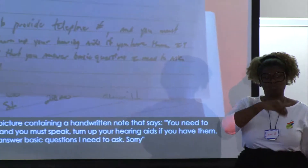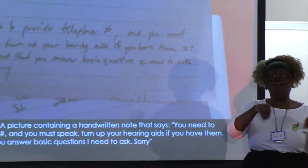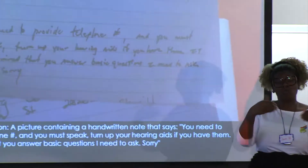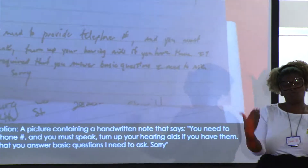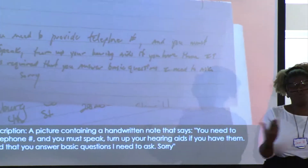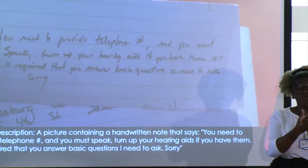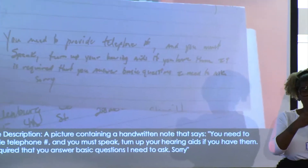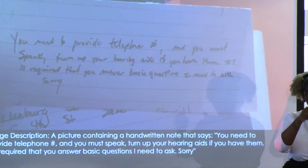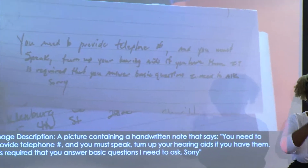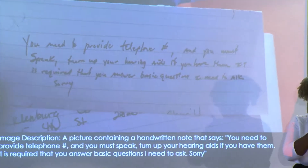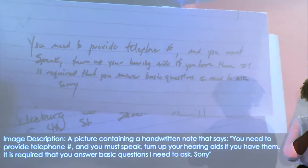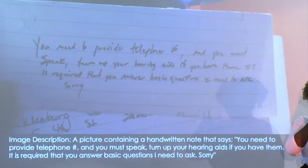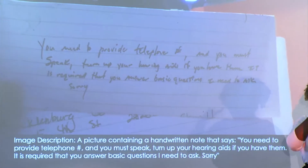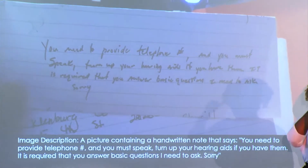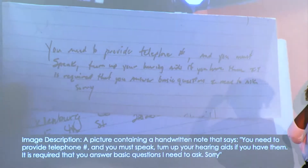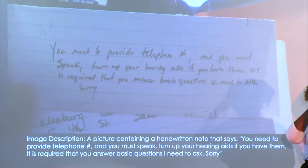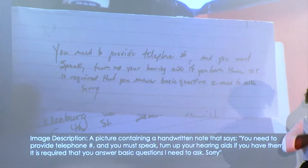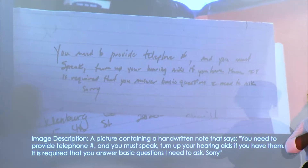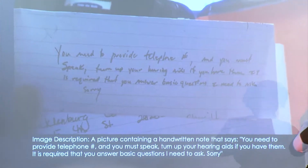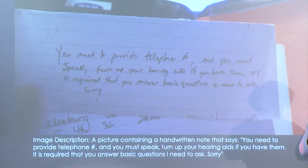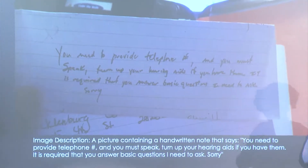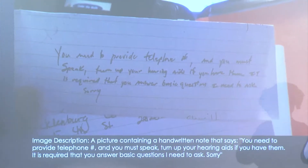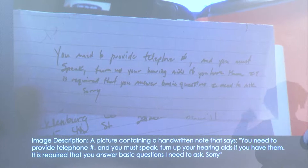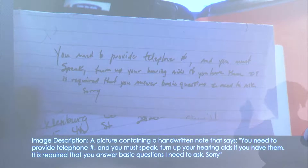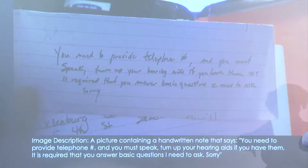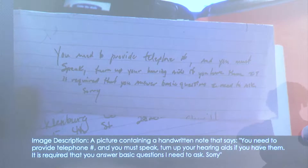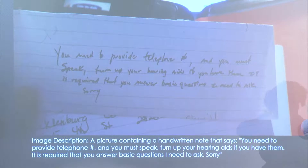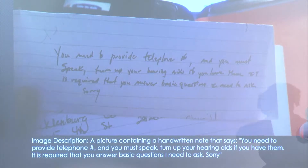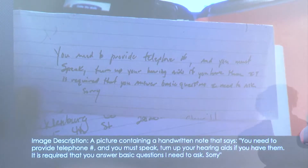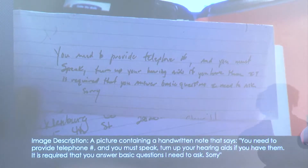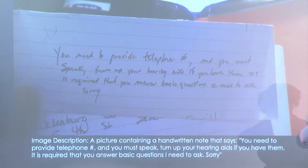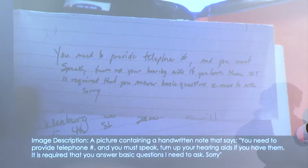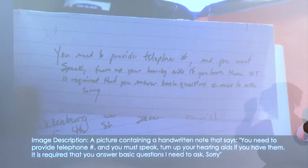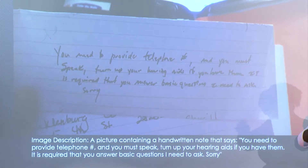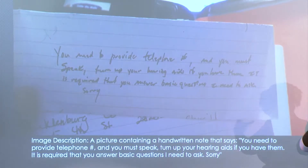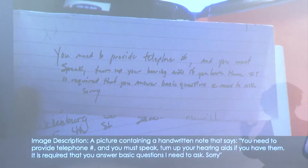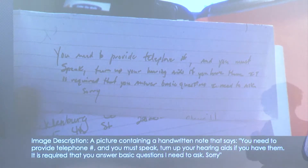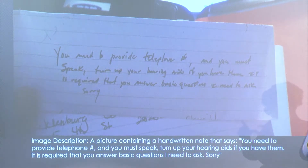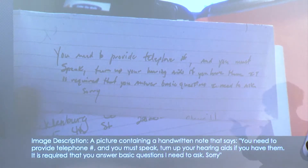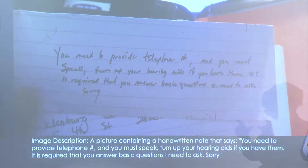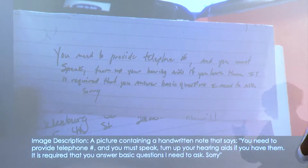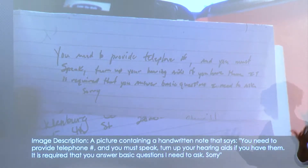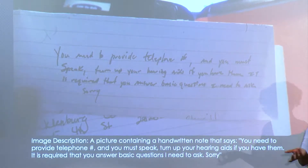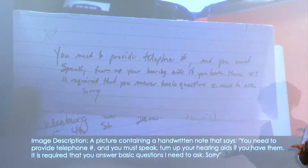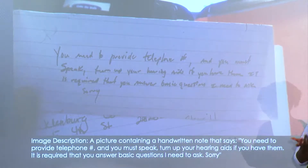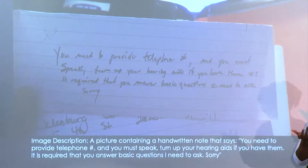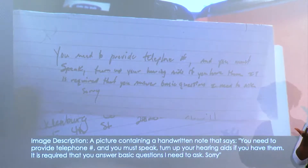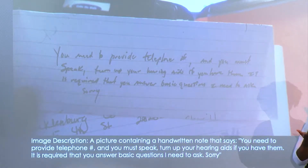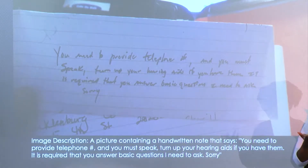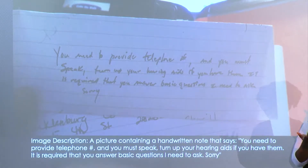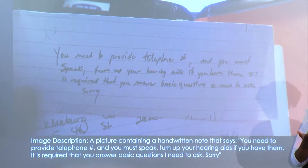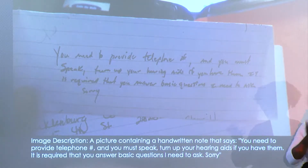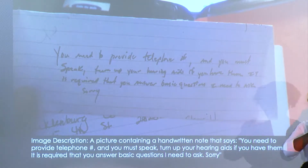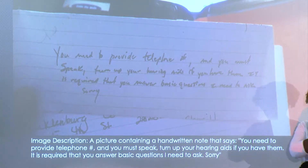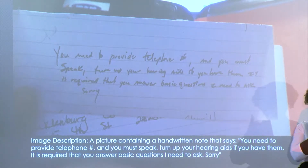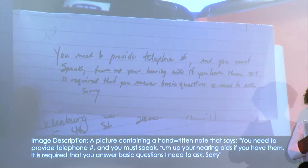I was going to get a new license in a new state, and the gentleman told me I had to speak to them in order